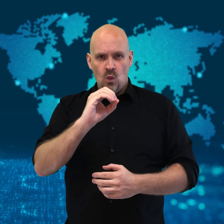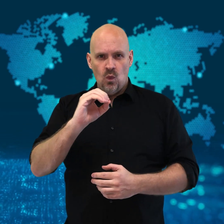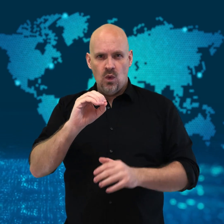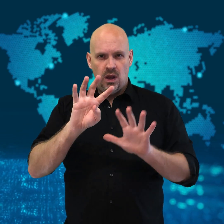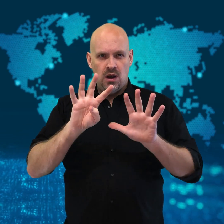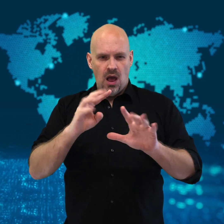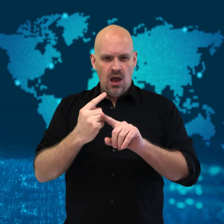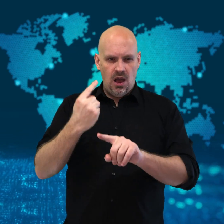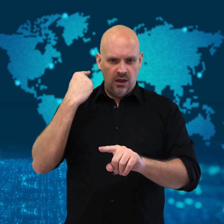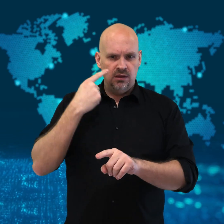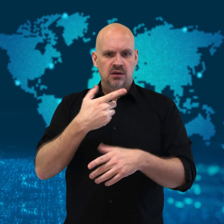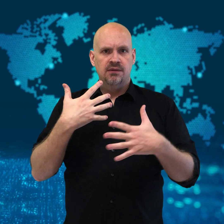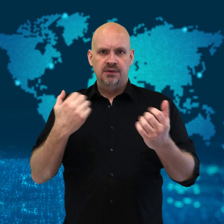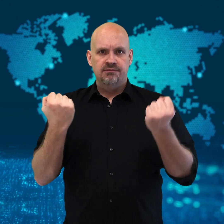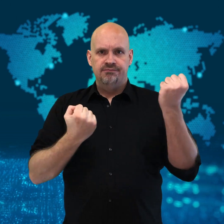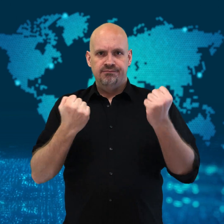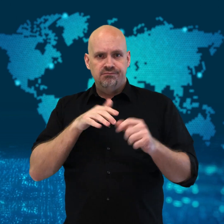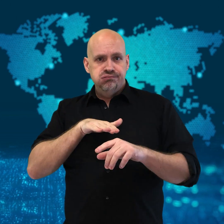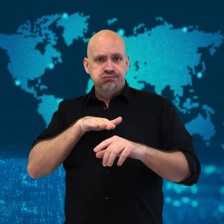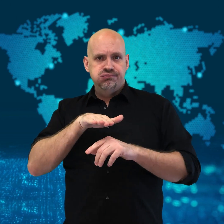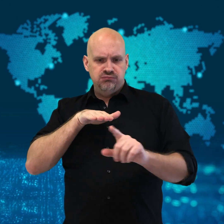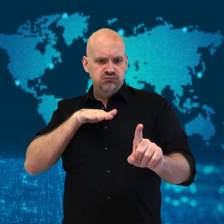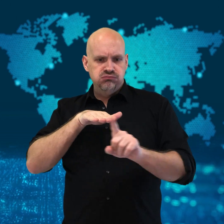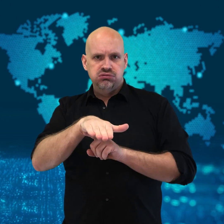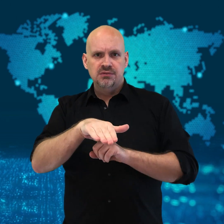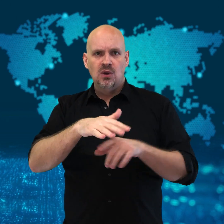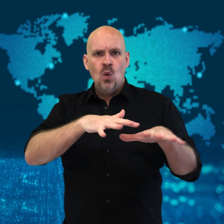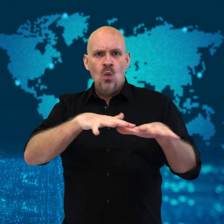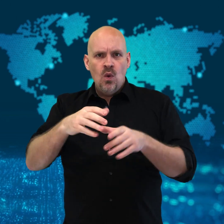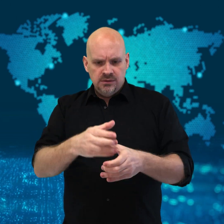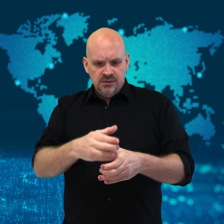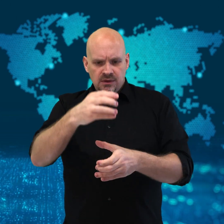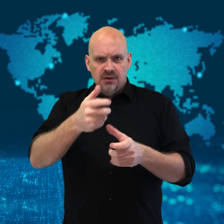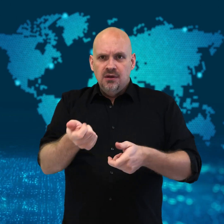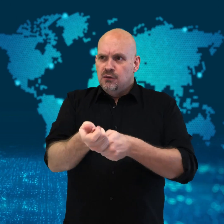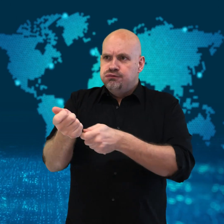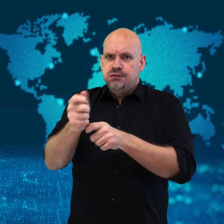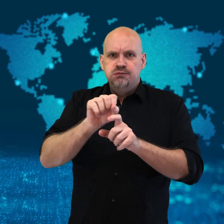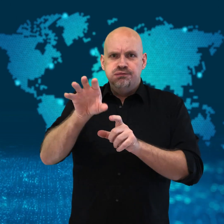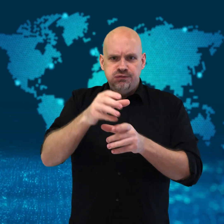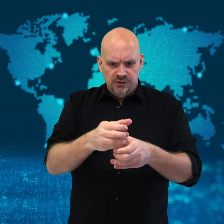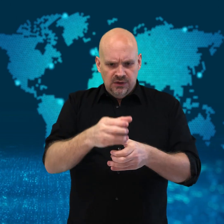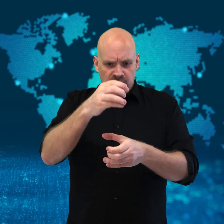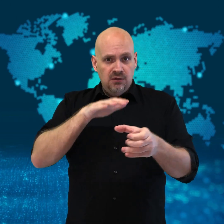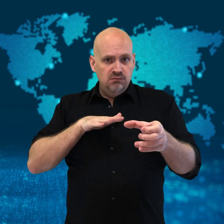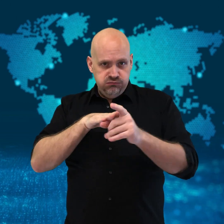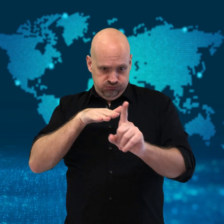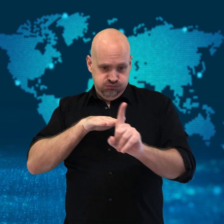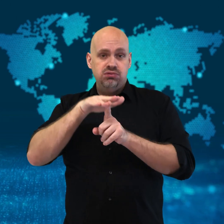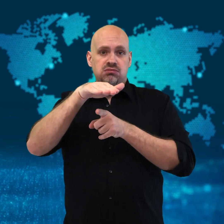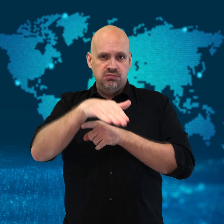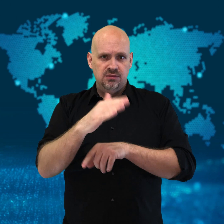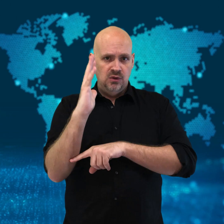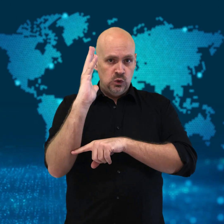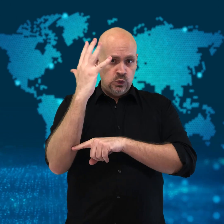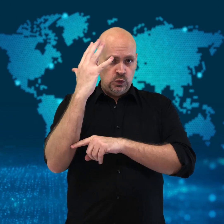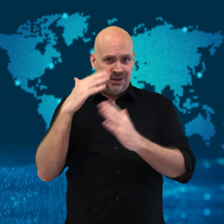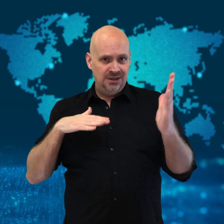been a fatal accident. This was Woods’ third car accident.